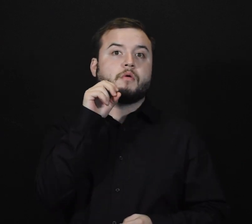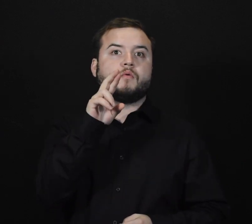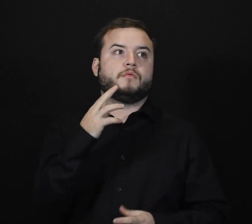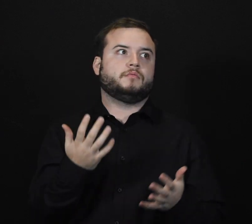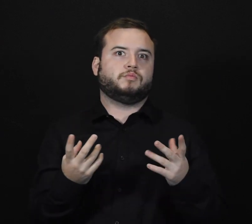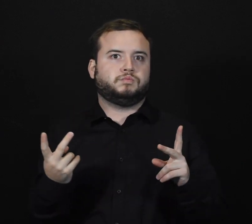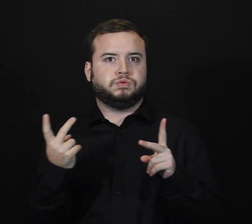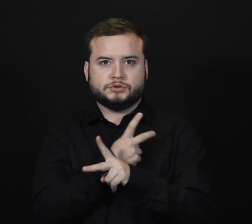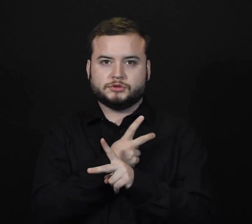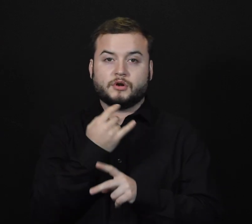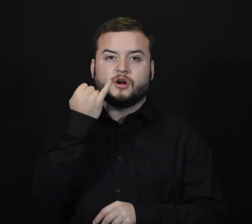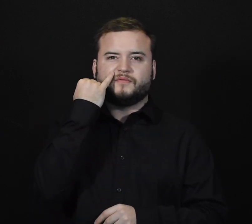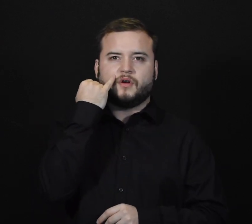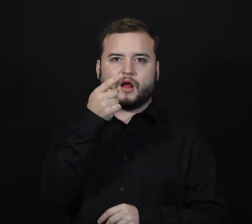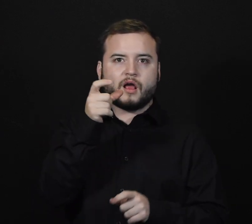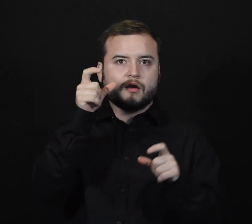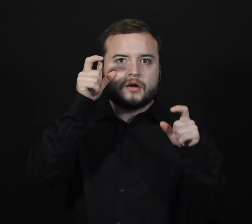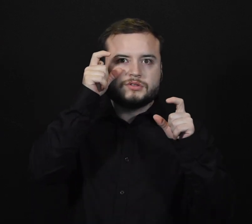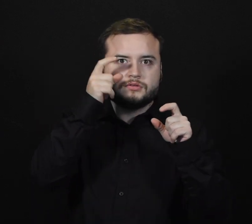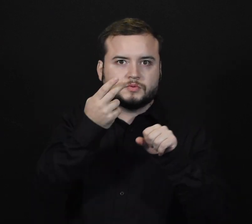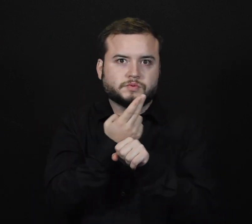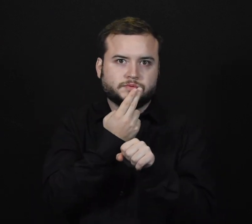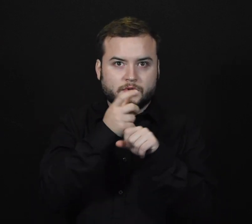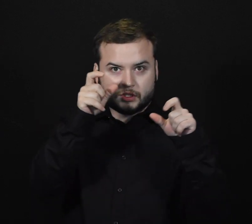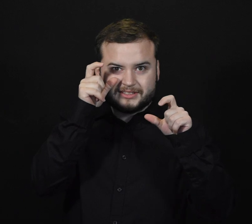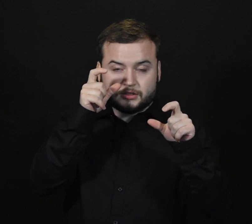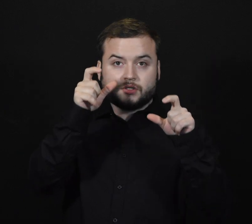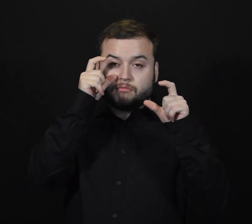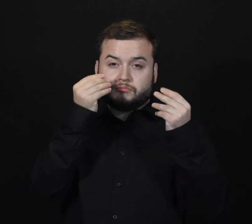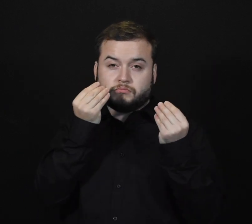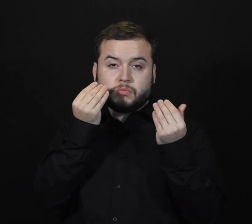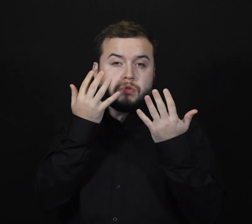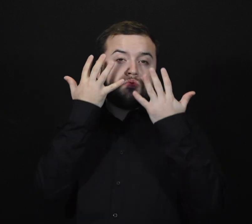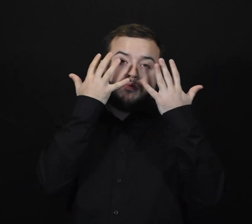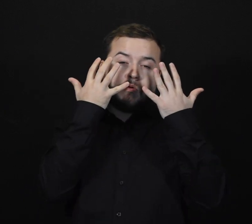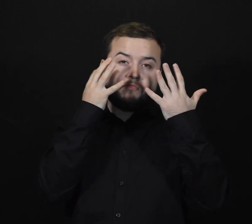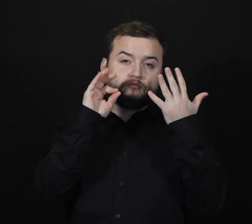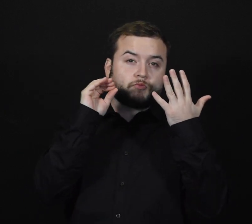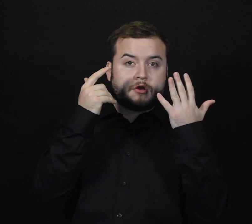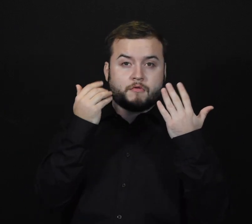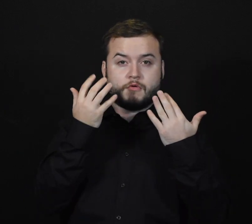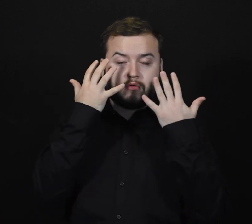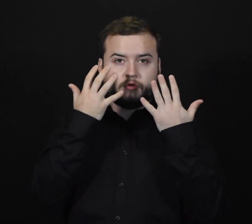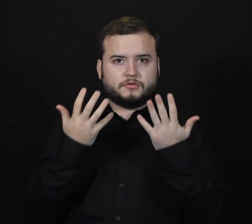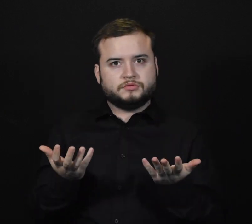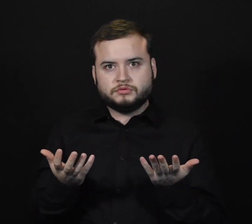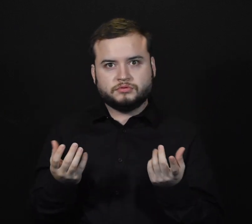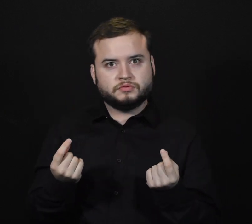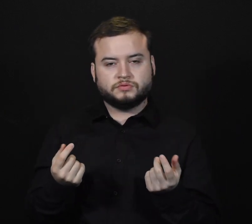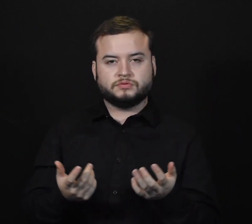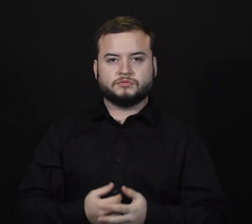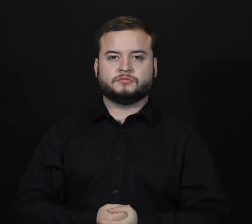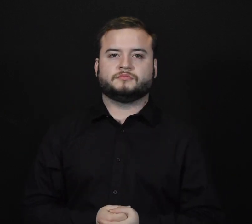or worse, they fog up your glasses if you are a glasses wearer.